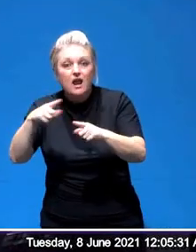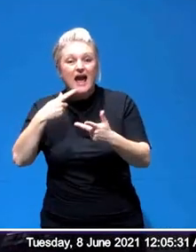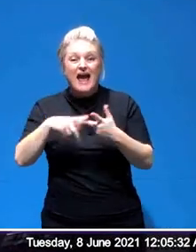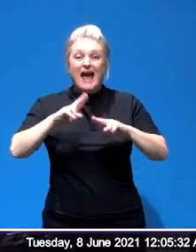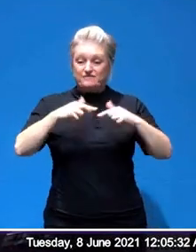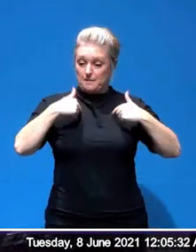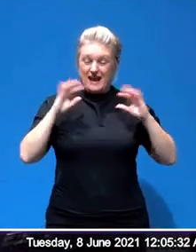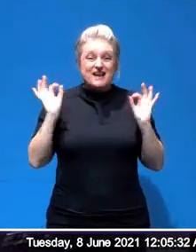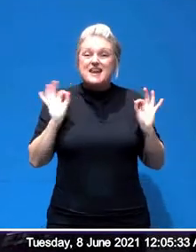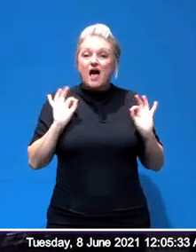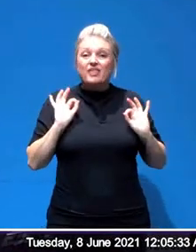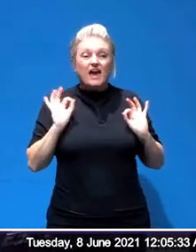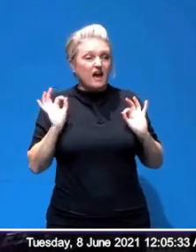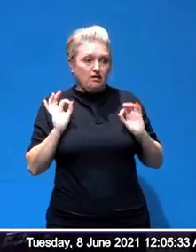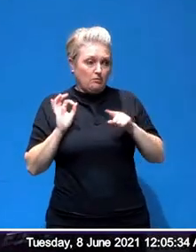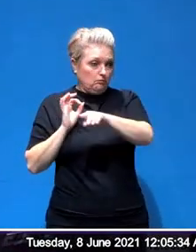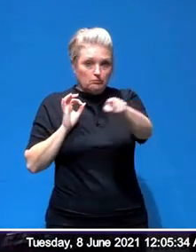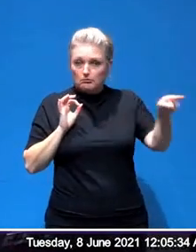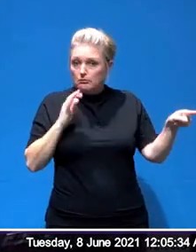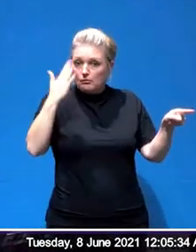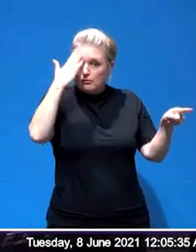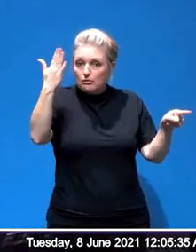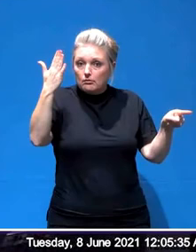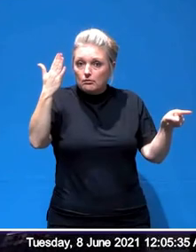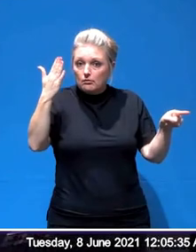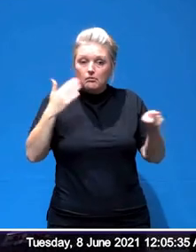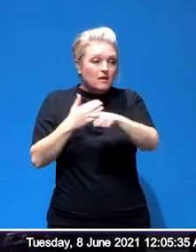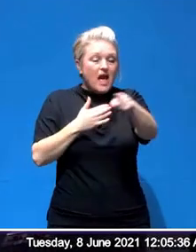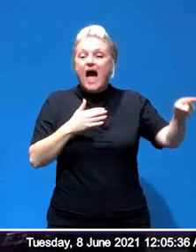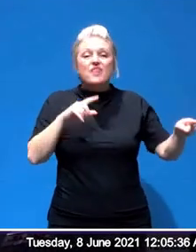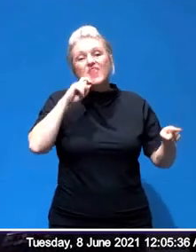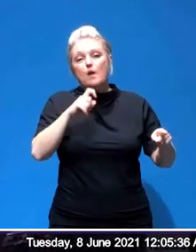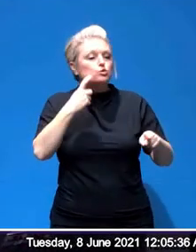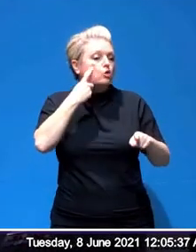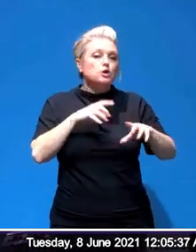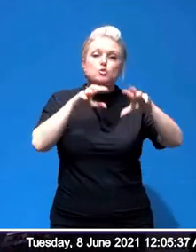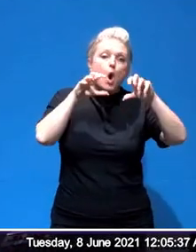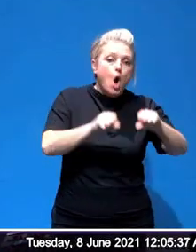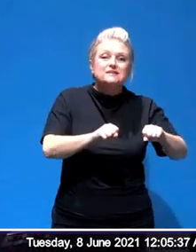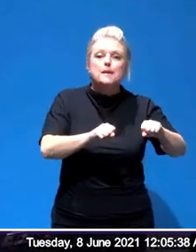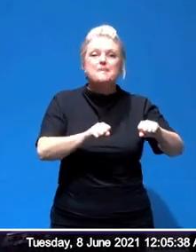hospital, they are going to try to hold him down to give him a needle and it could happen again, he could arrest again.